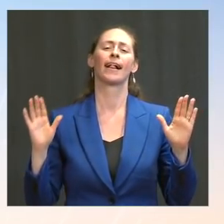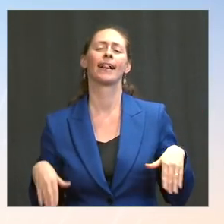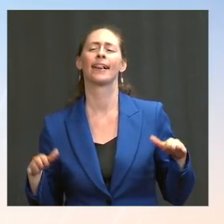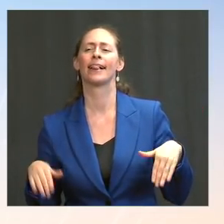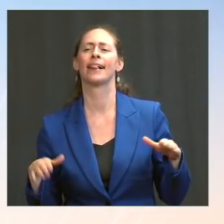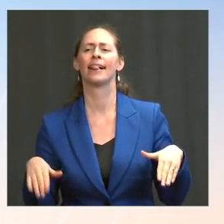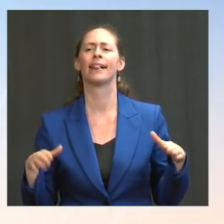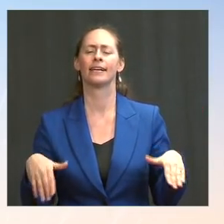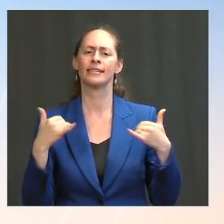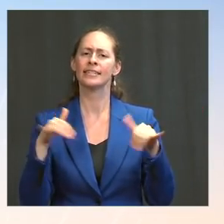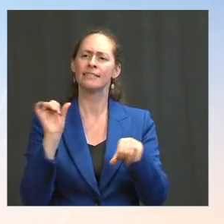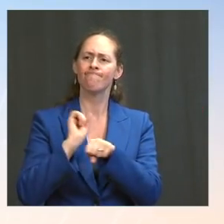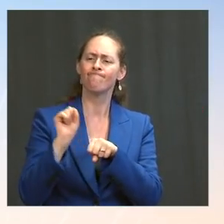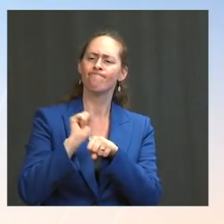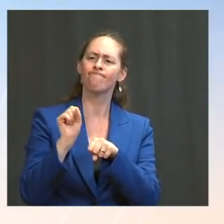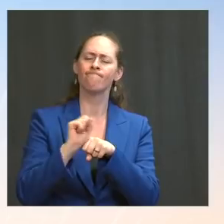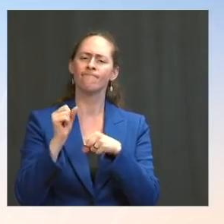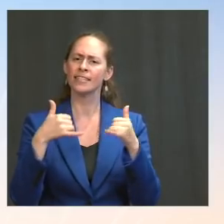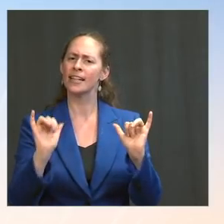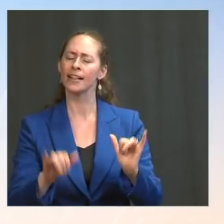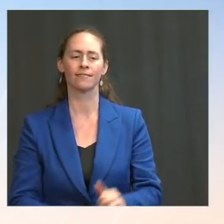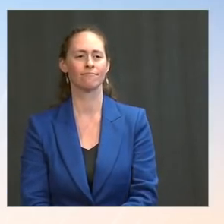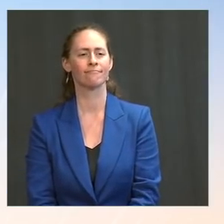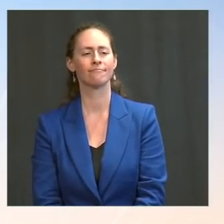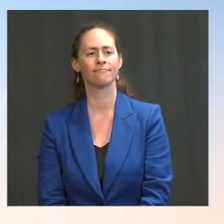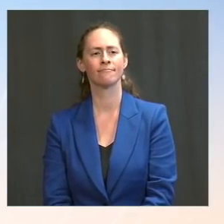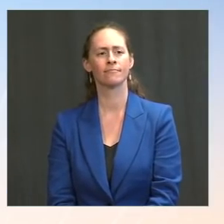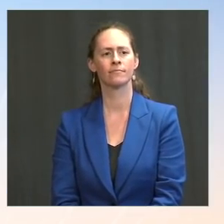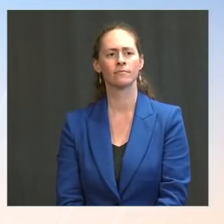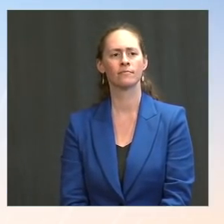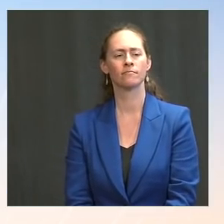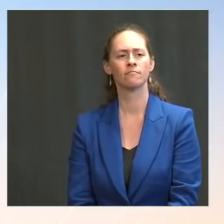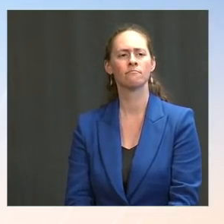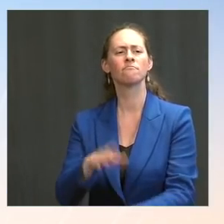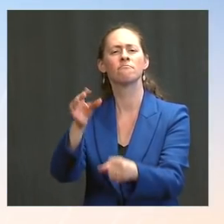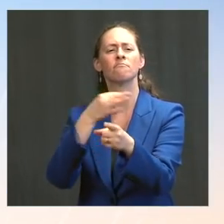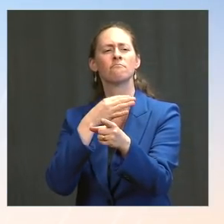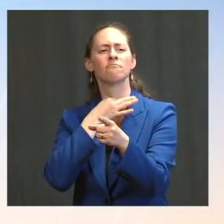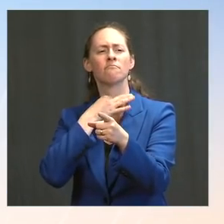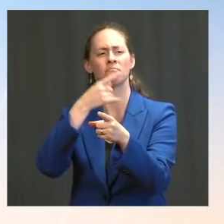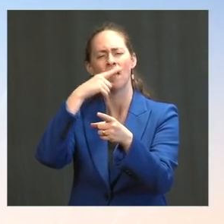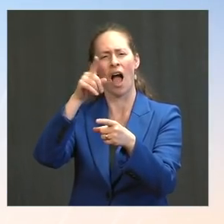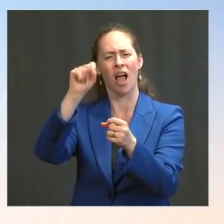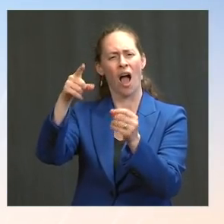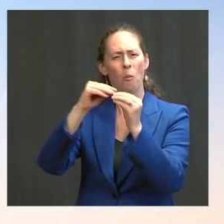Ms. Psaki: Alex. The Press: Hey, Brian. Brian, I wonder if you could address that competition initiative that you mentioned --